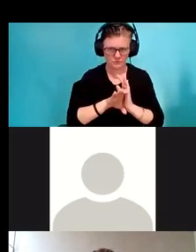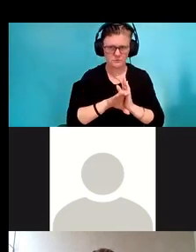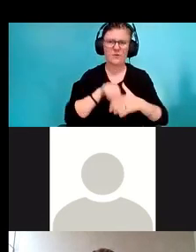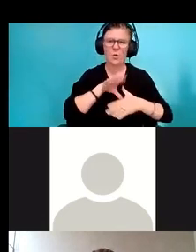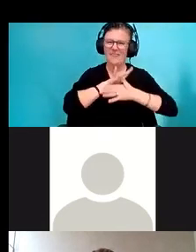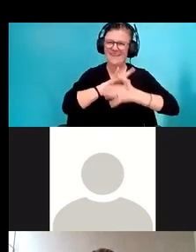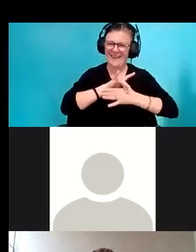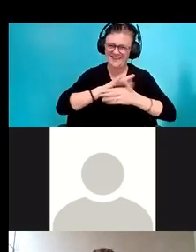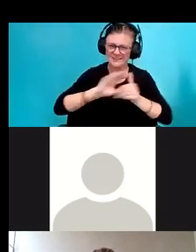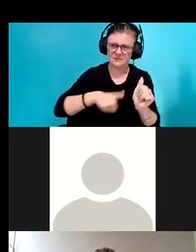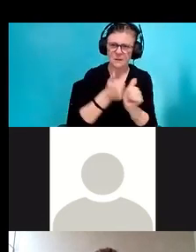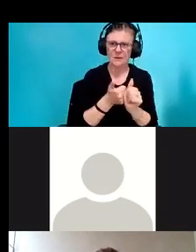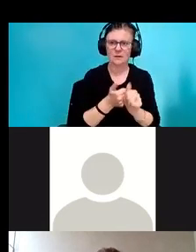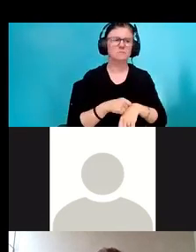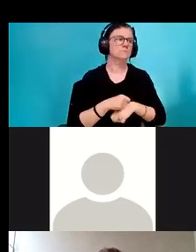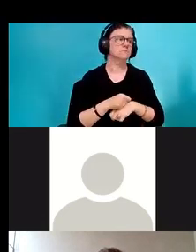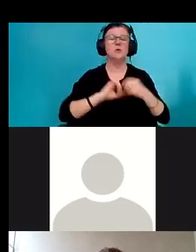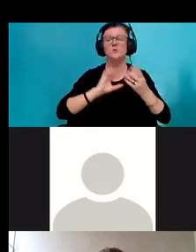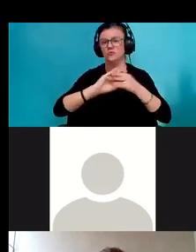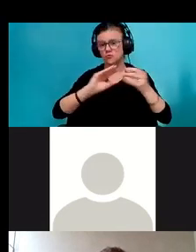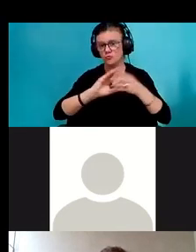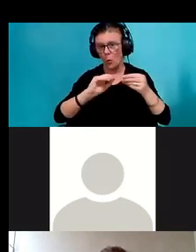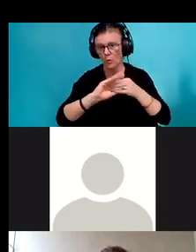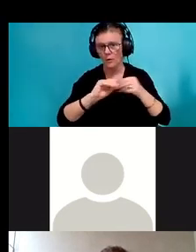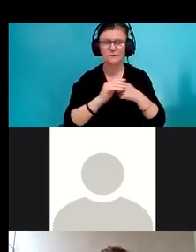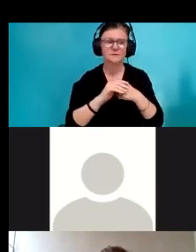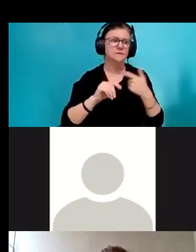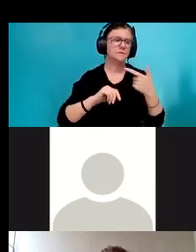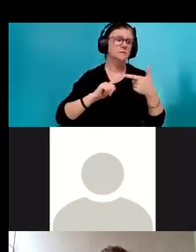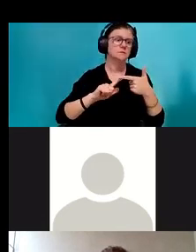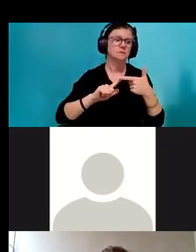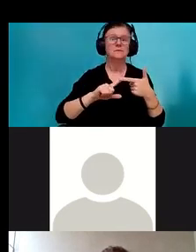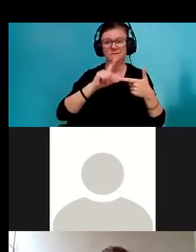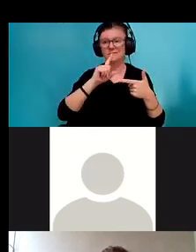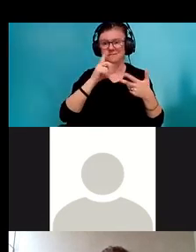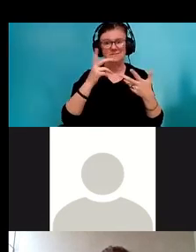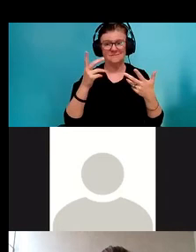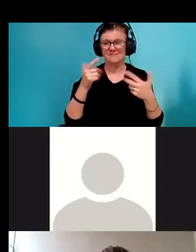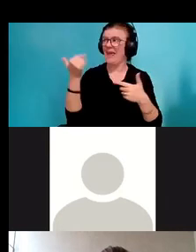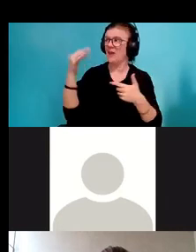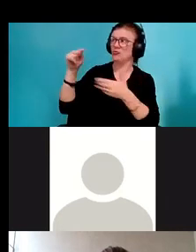tell stories, show the impact of grant funding